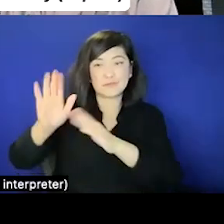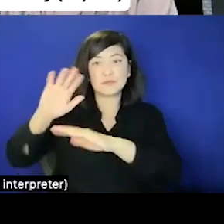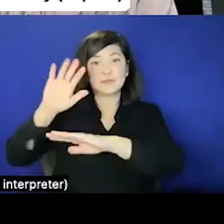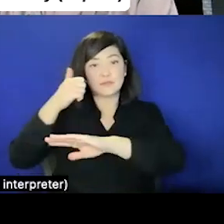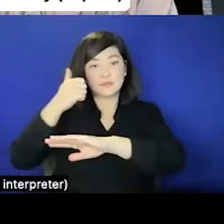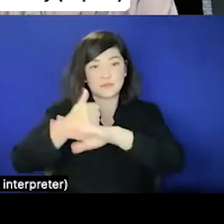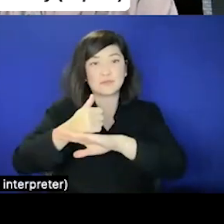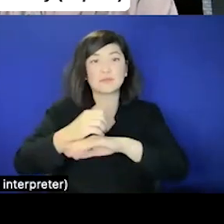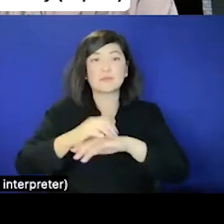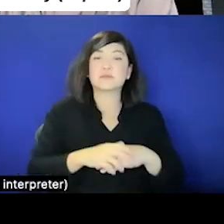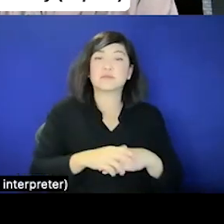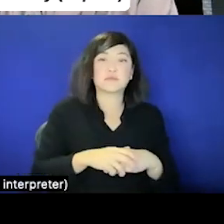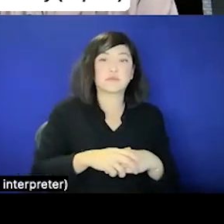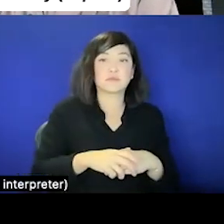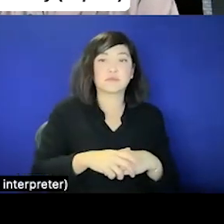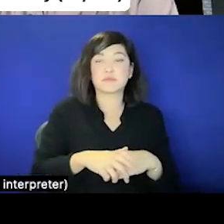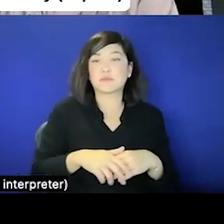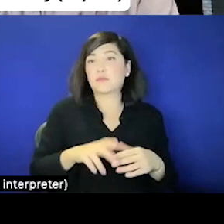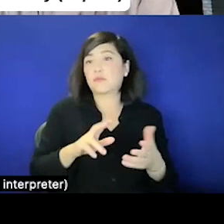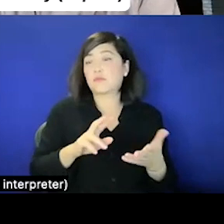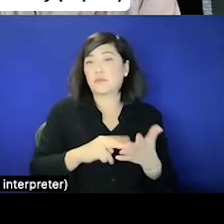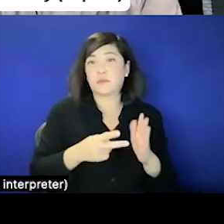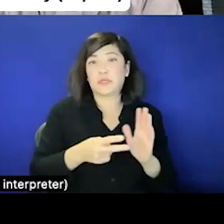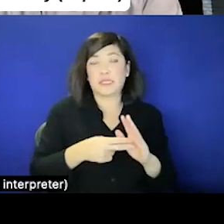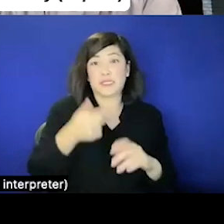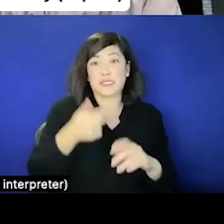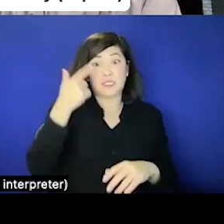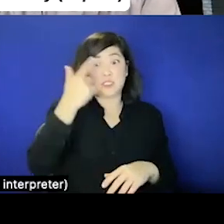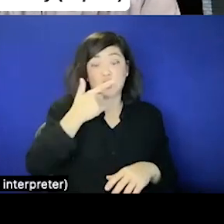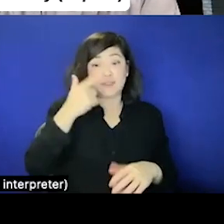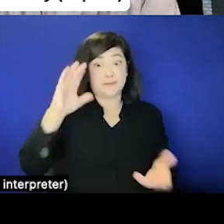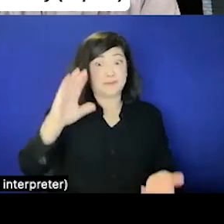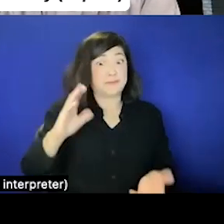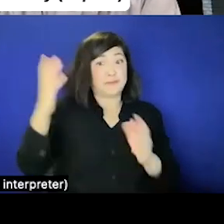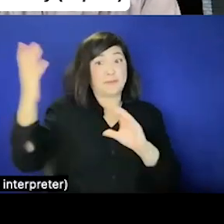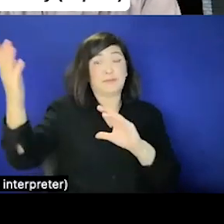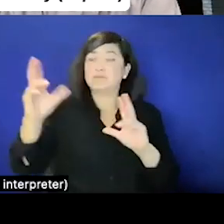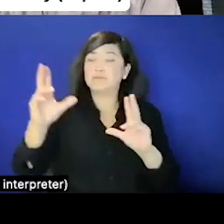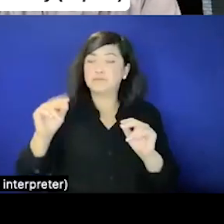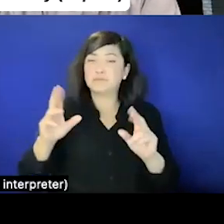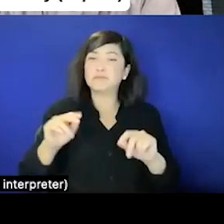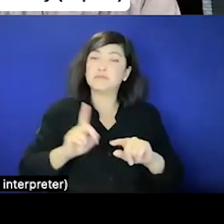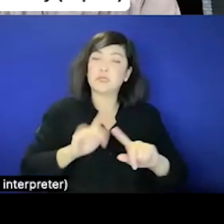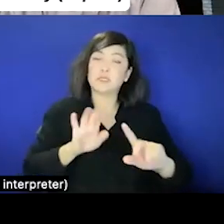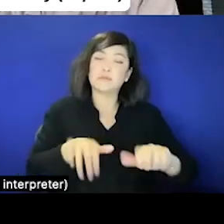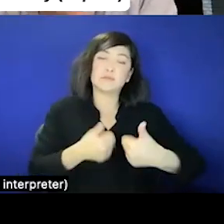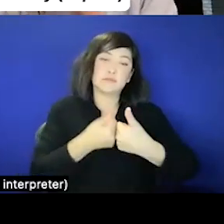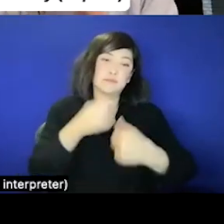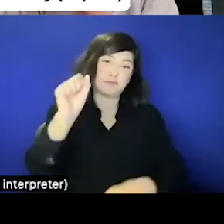It's not a logistical nightmare, but it's a logistical challenge of significant scale.